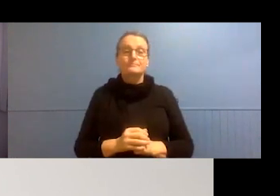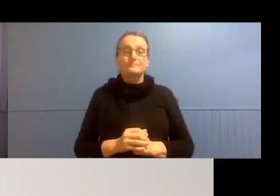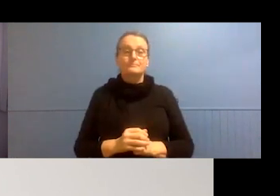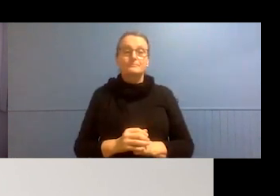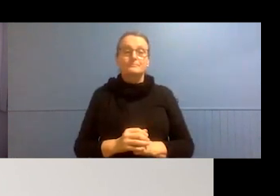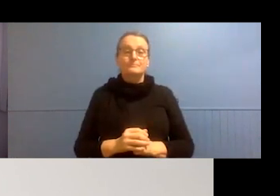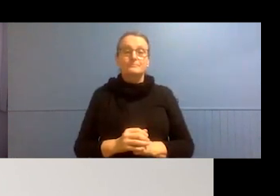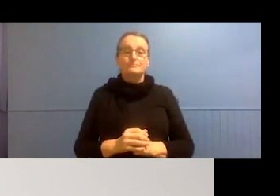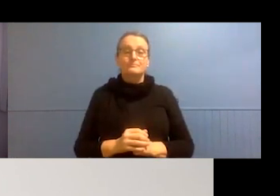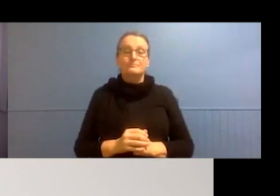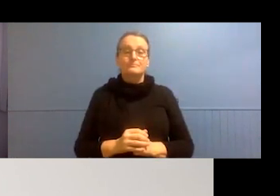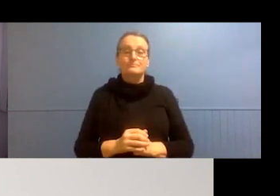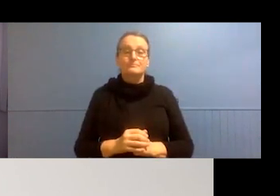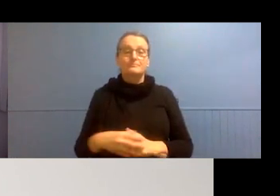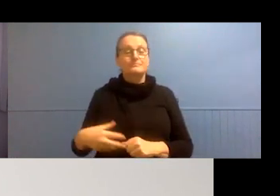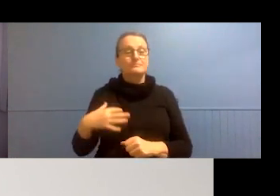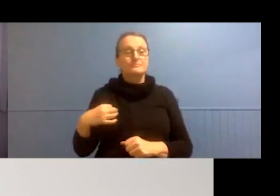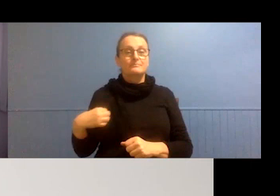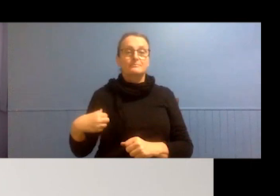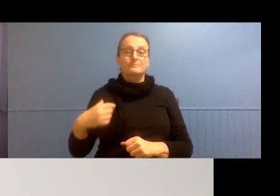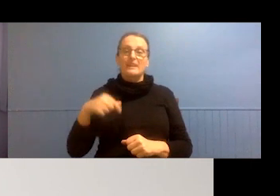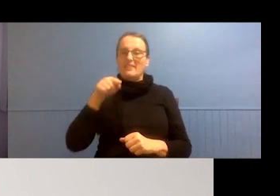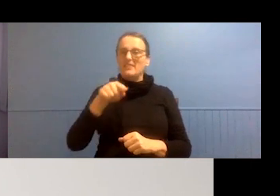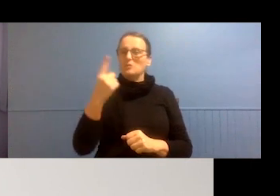depiction of the slide - it's one of the standard slide decks from